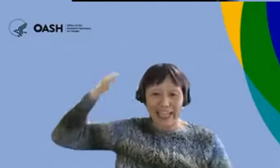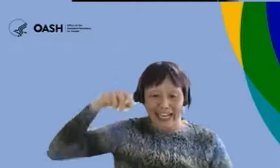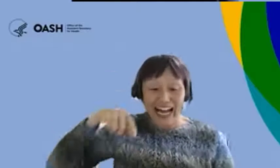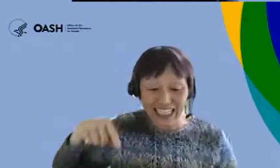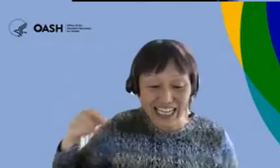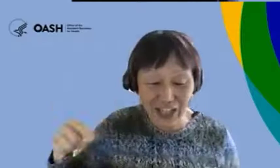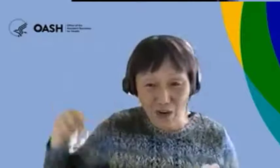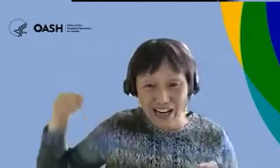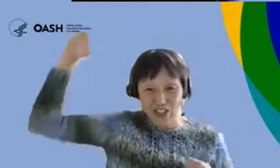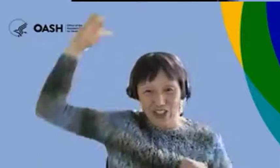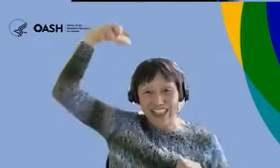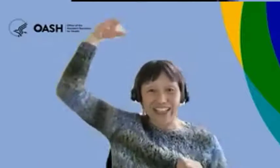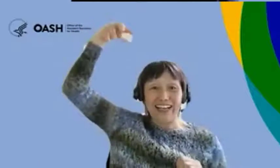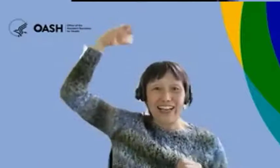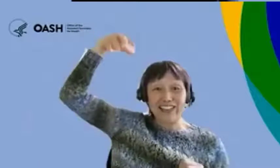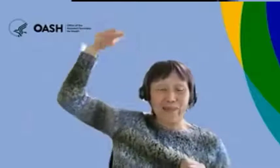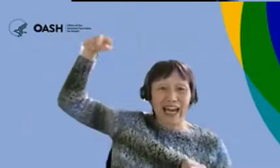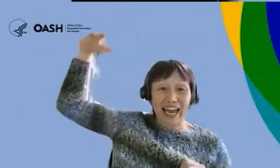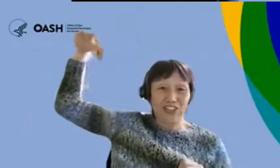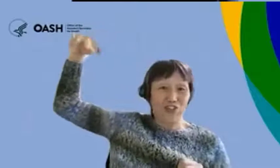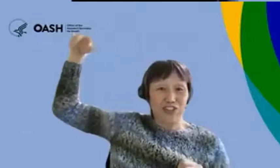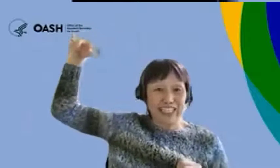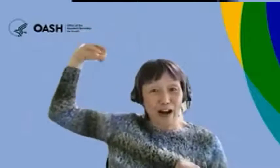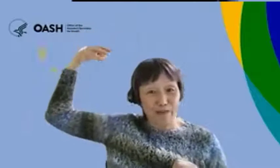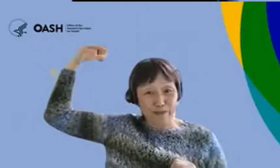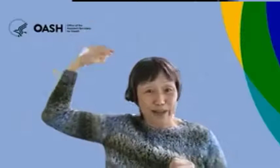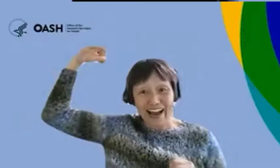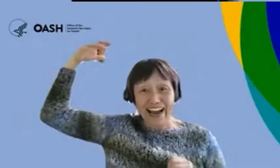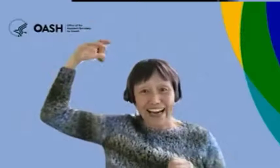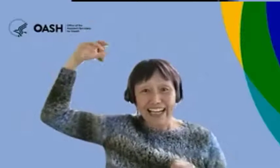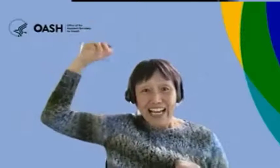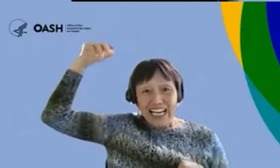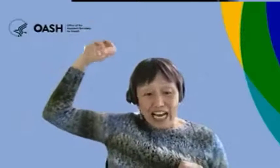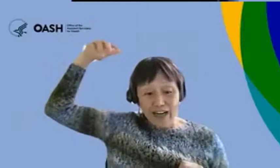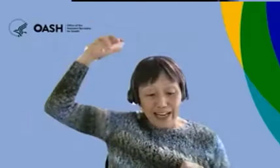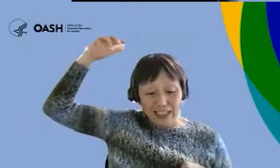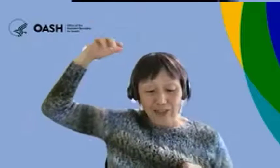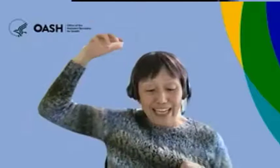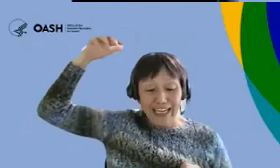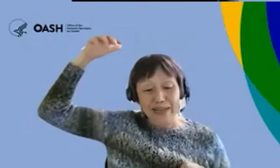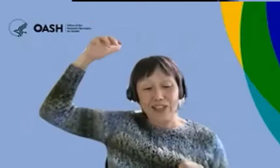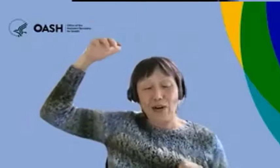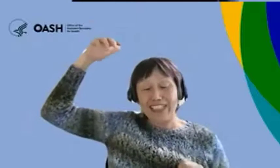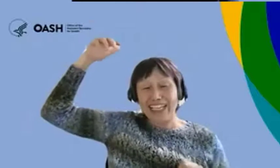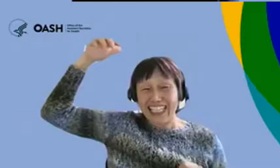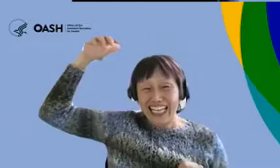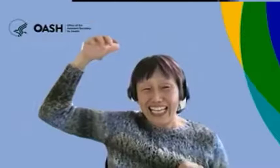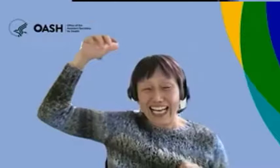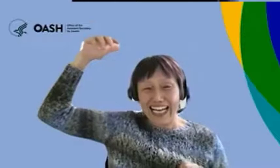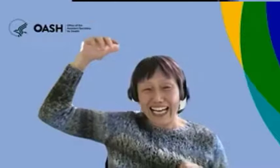like asking the questions, and there's my extra self behind. Kind of like looking at my, did I say that like